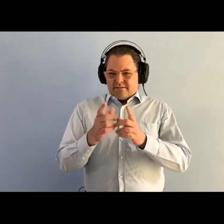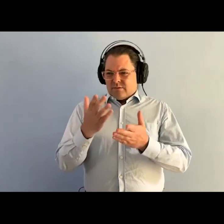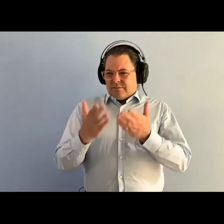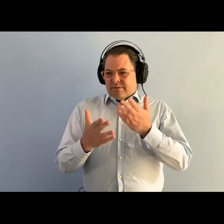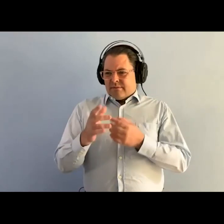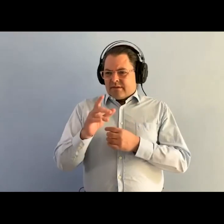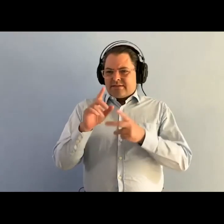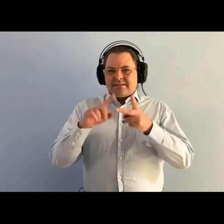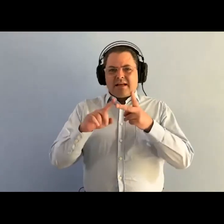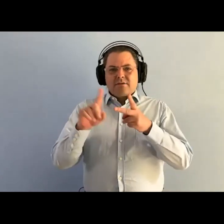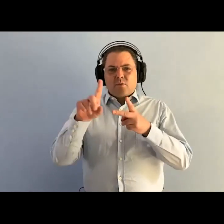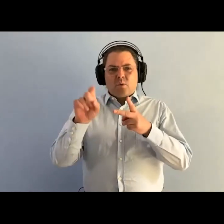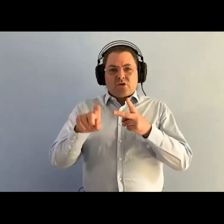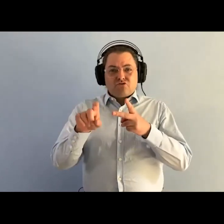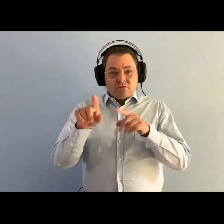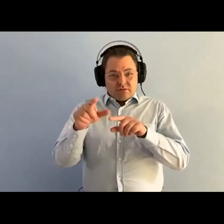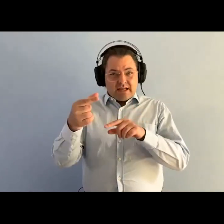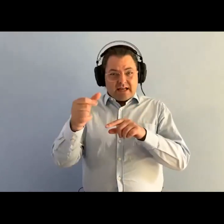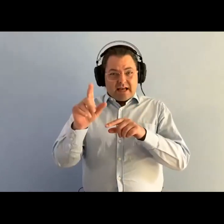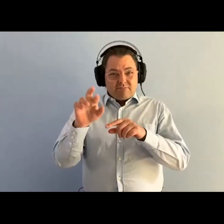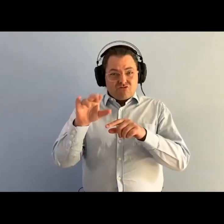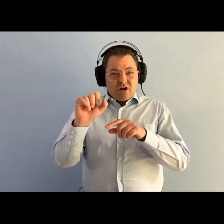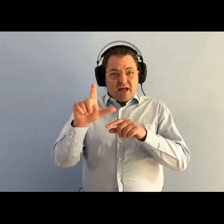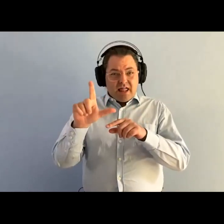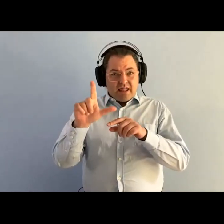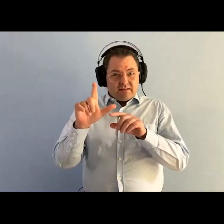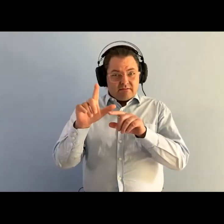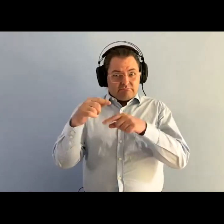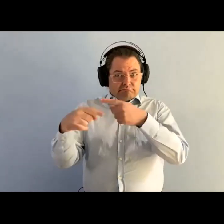time left. But I would like to hear on the second question. So maybe we'll